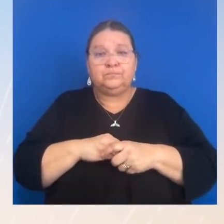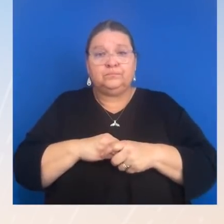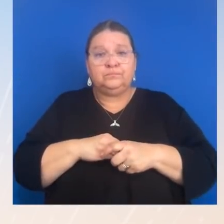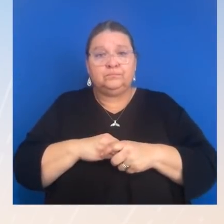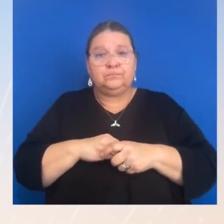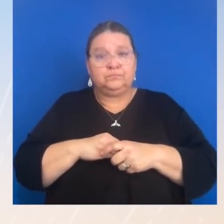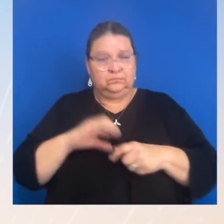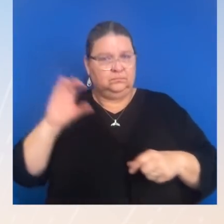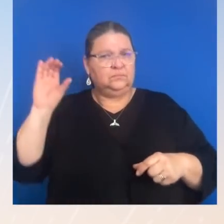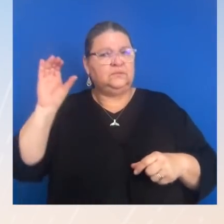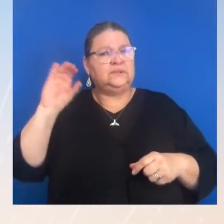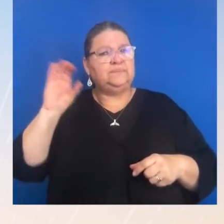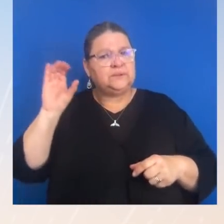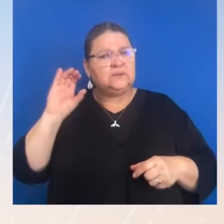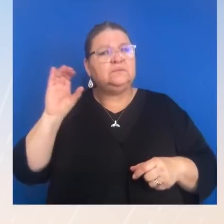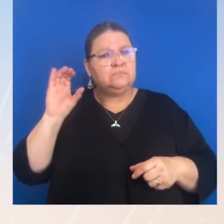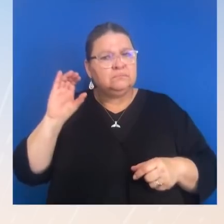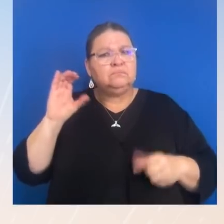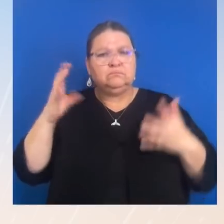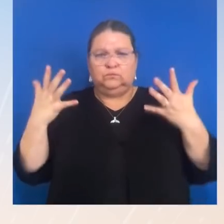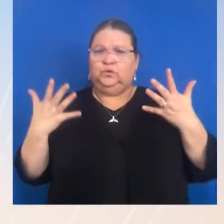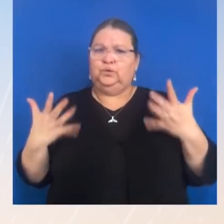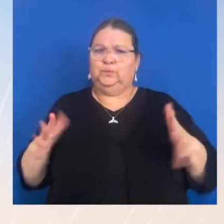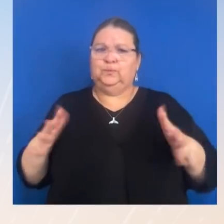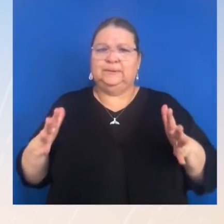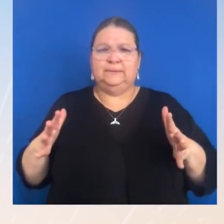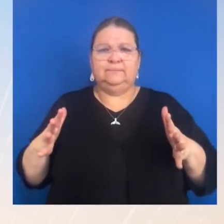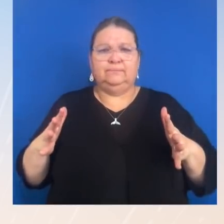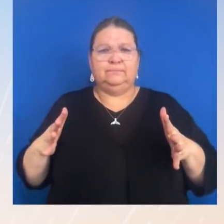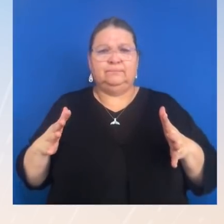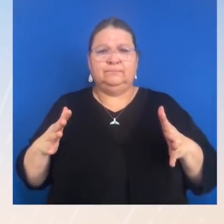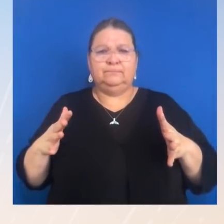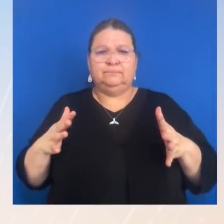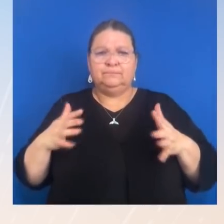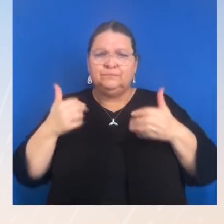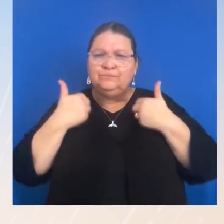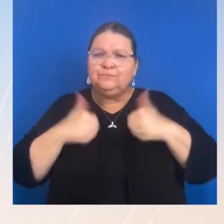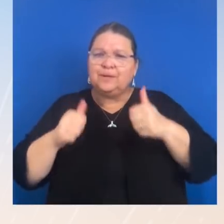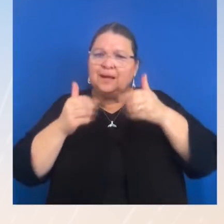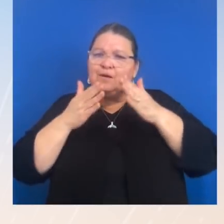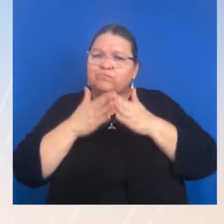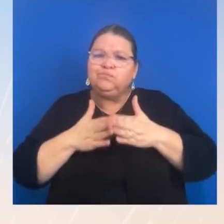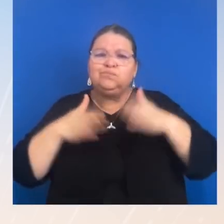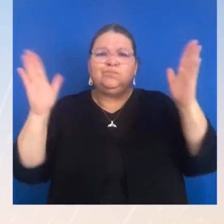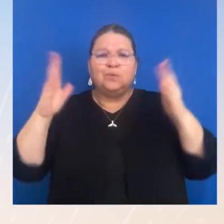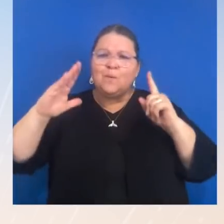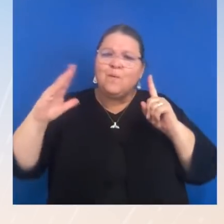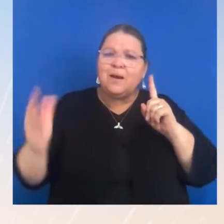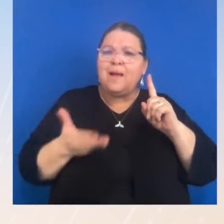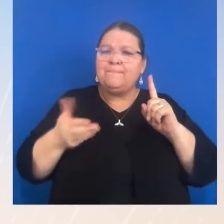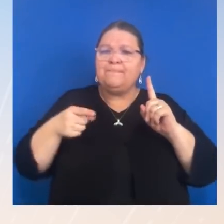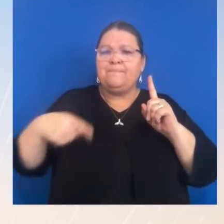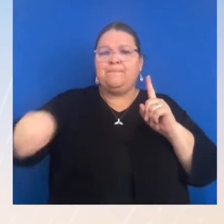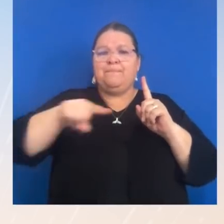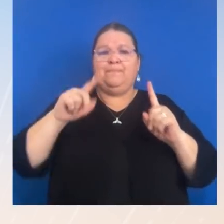in trying to take steps not only to welcome refugees, but also to crack down in many ways on migration.